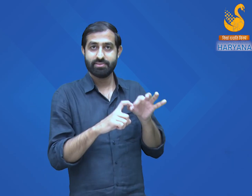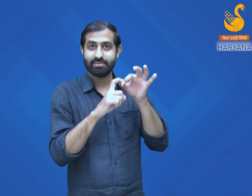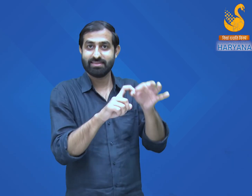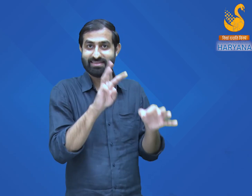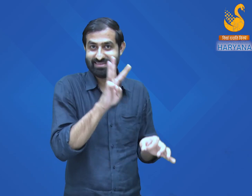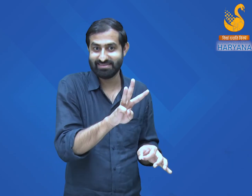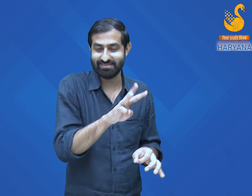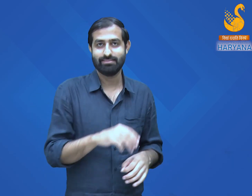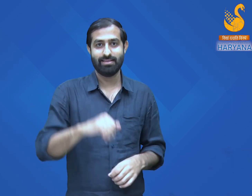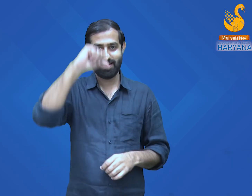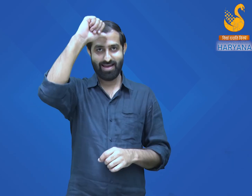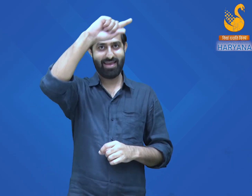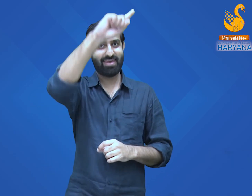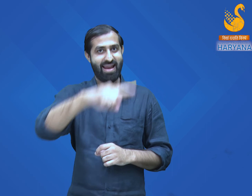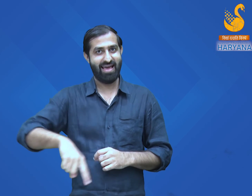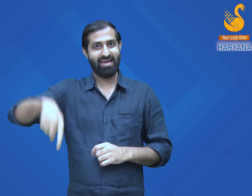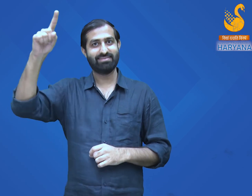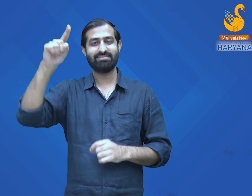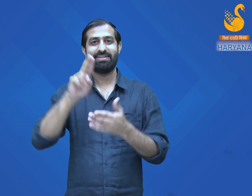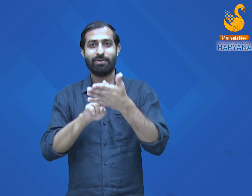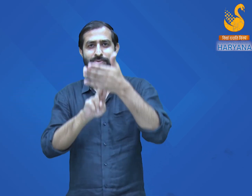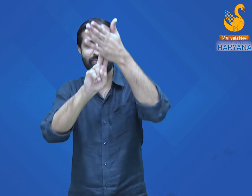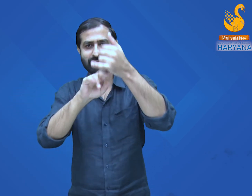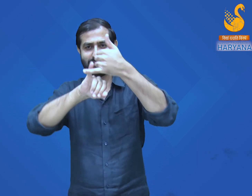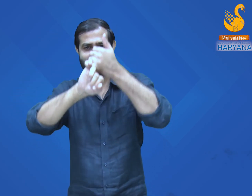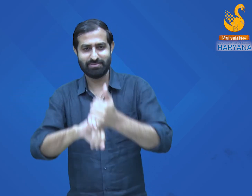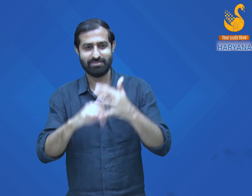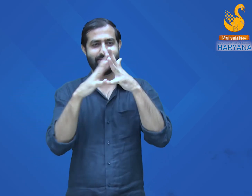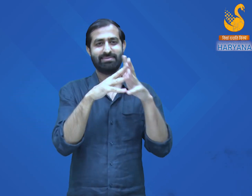Question 3 In india, from north to south, east to west,